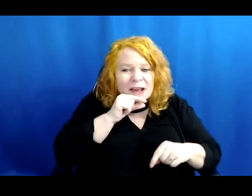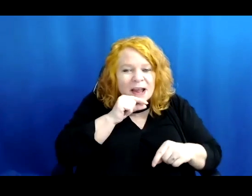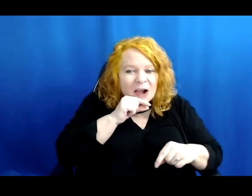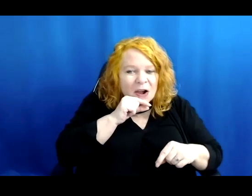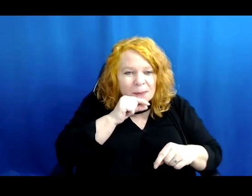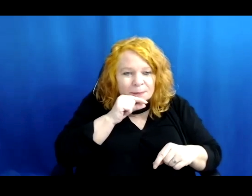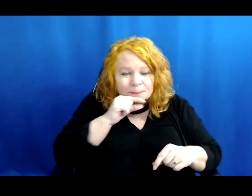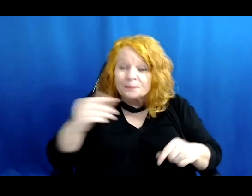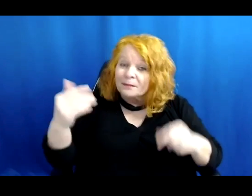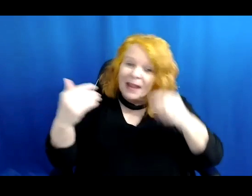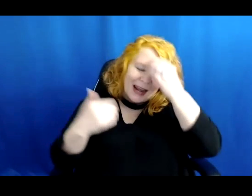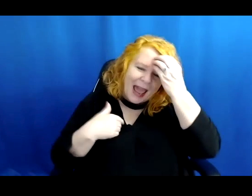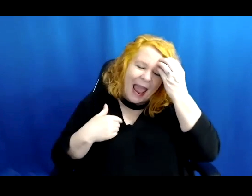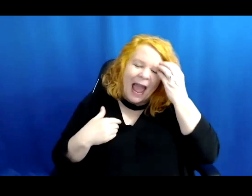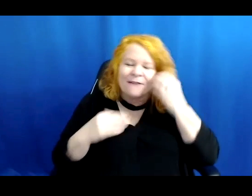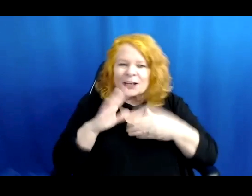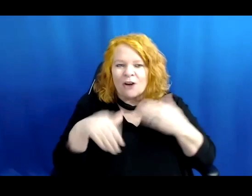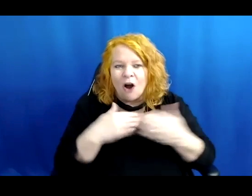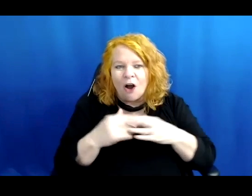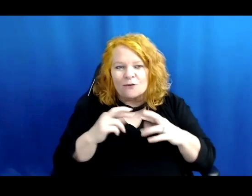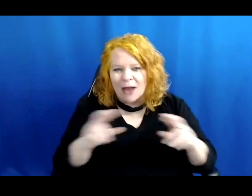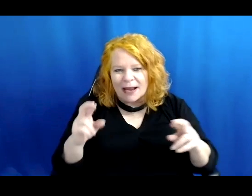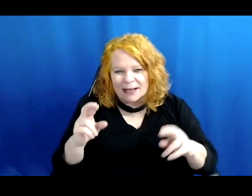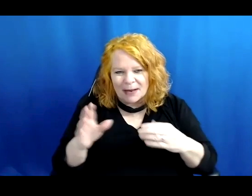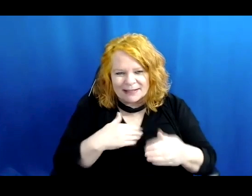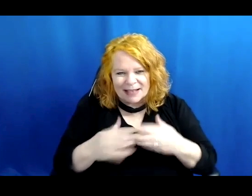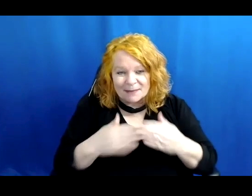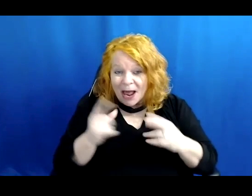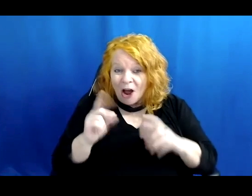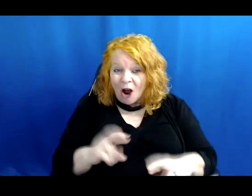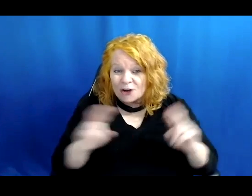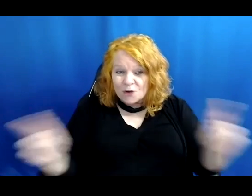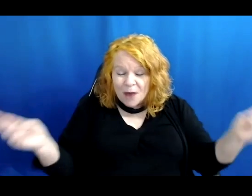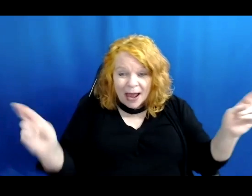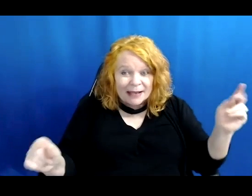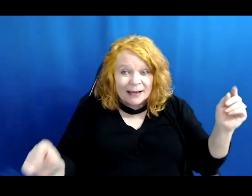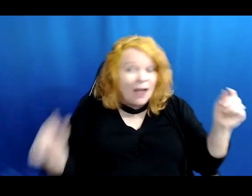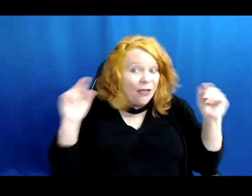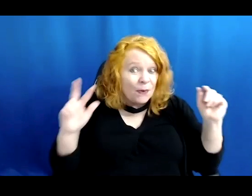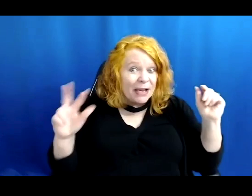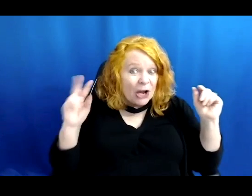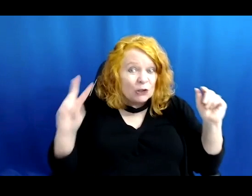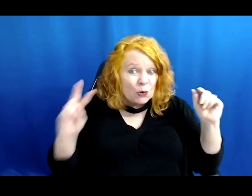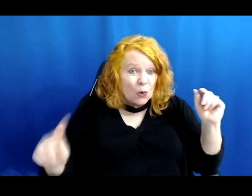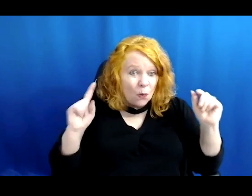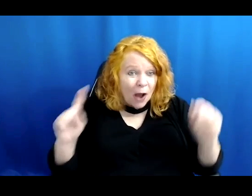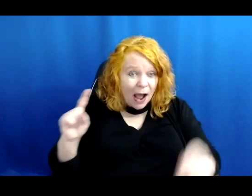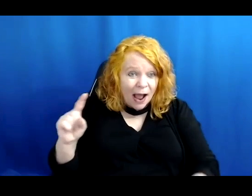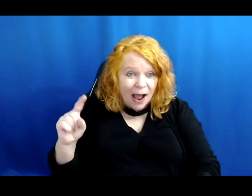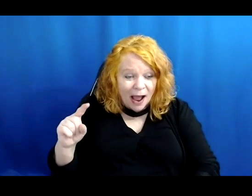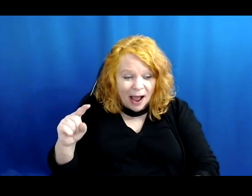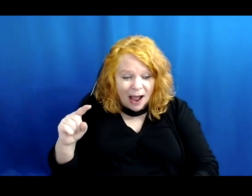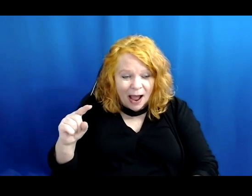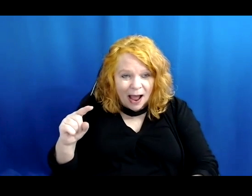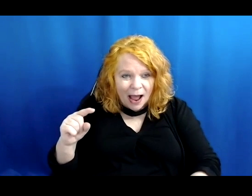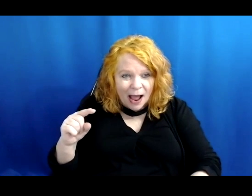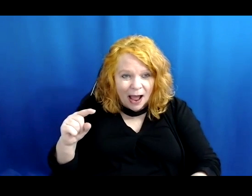first, but it doesn’t matter. Are you ready? Three, two, one.